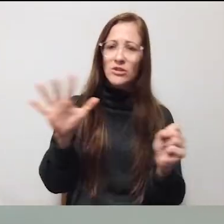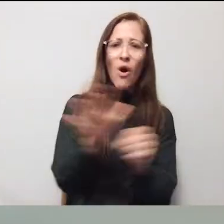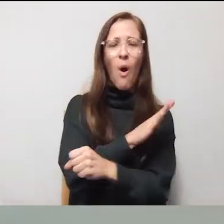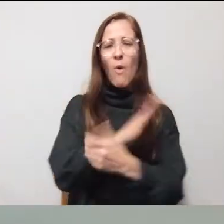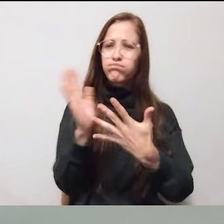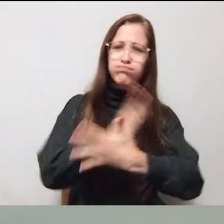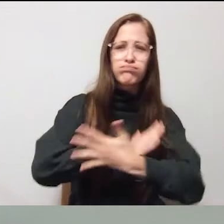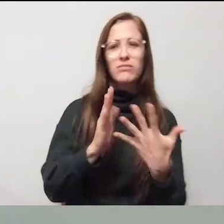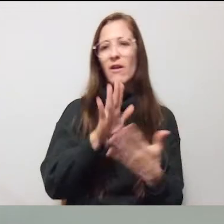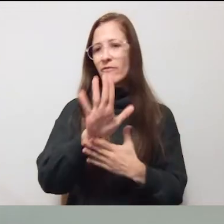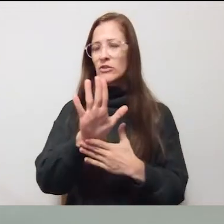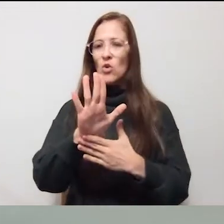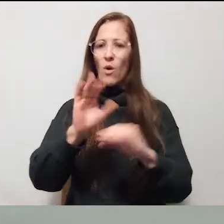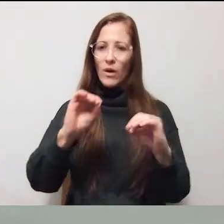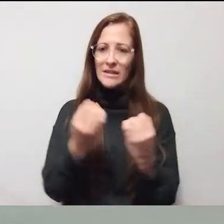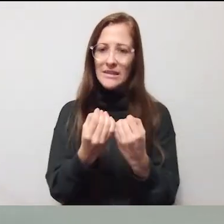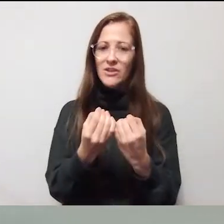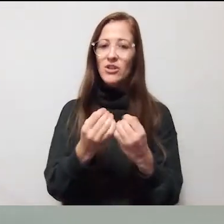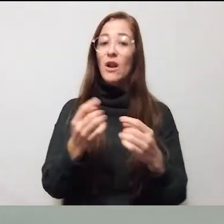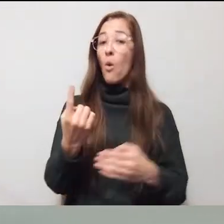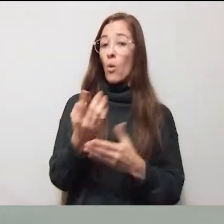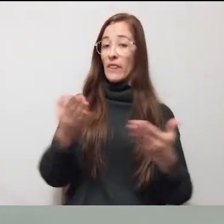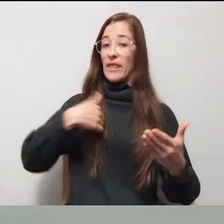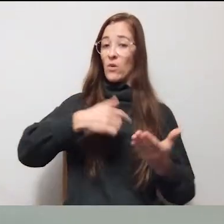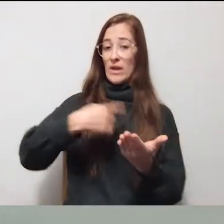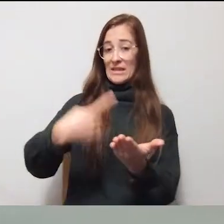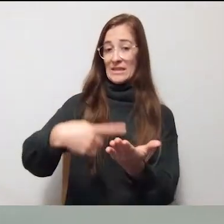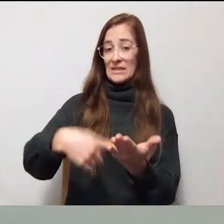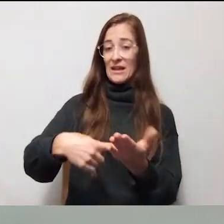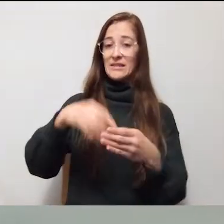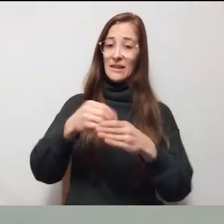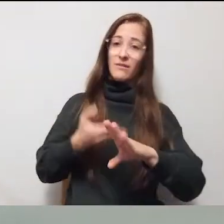One of the things that we have actually talked about in a prior conversation